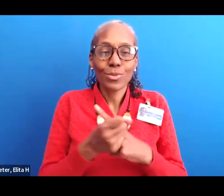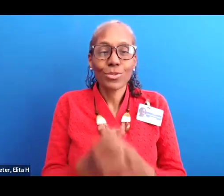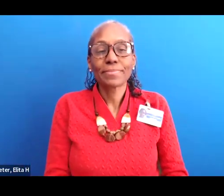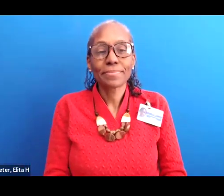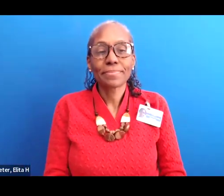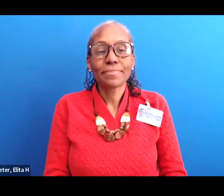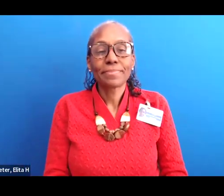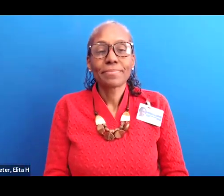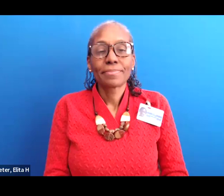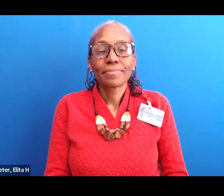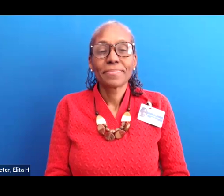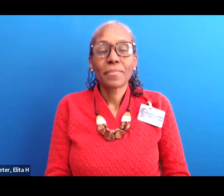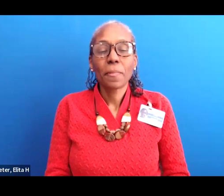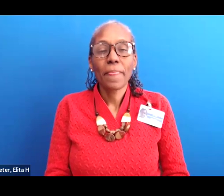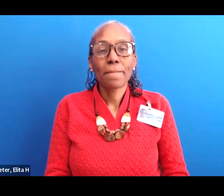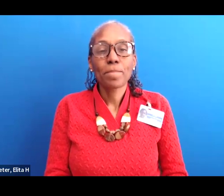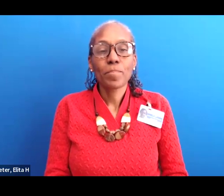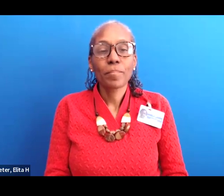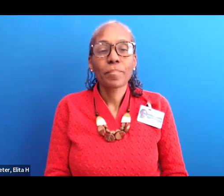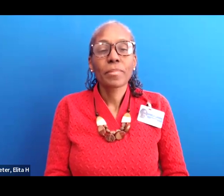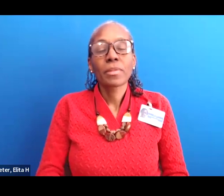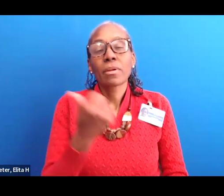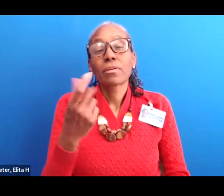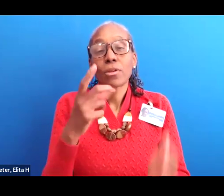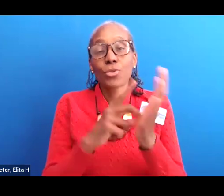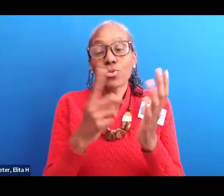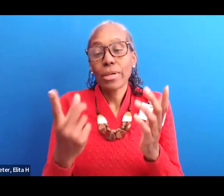There is another drug that somebody asked about, and it's Mirabegron,